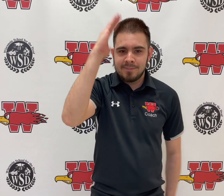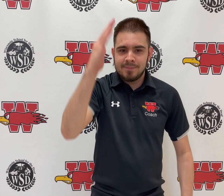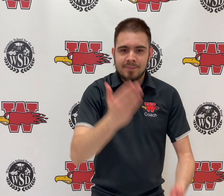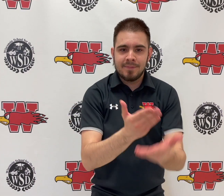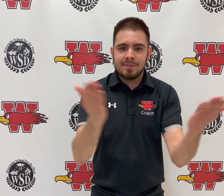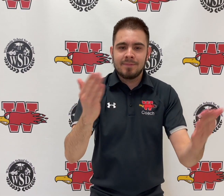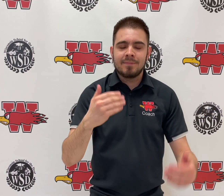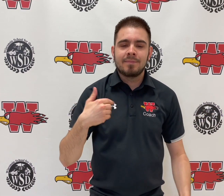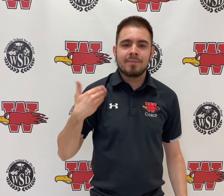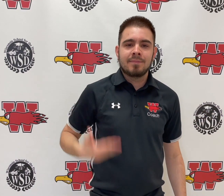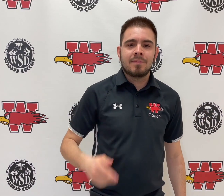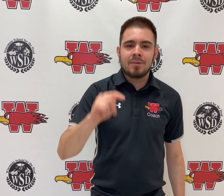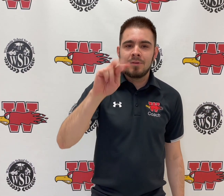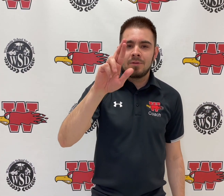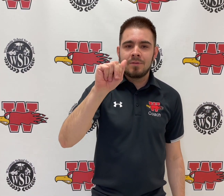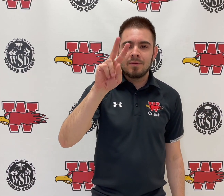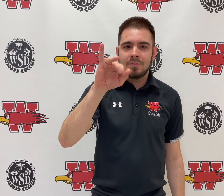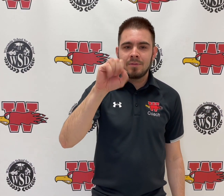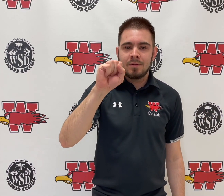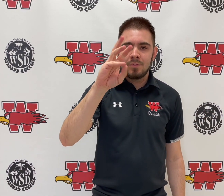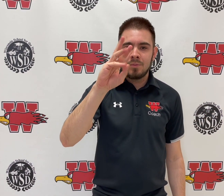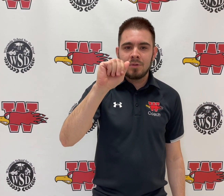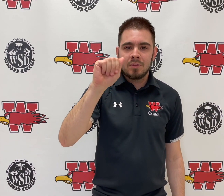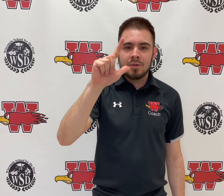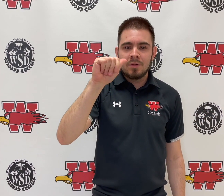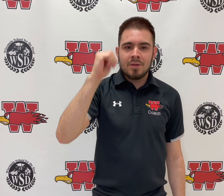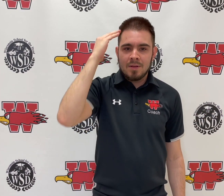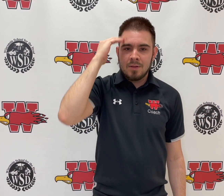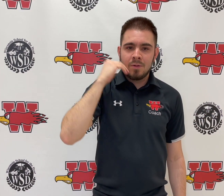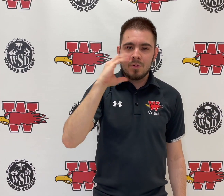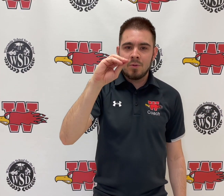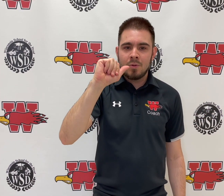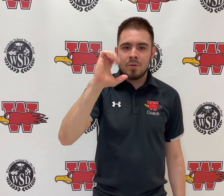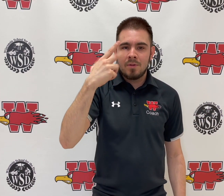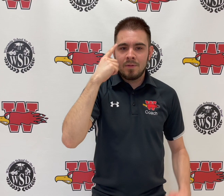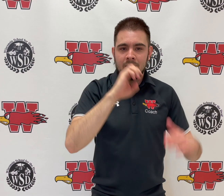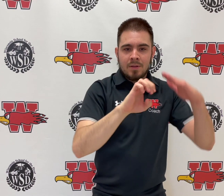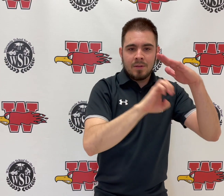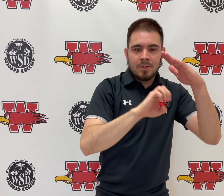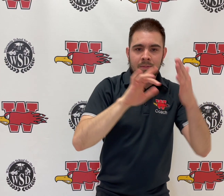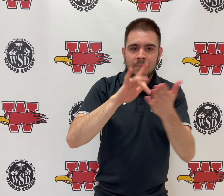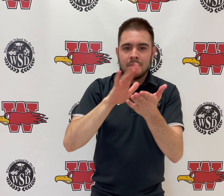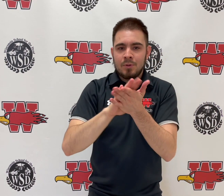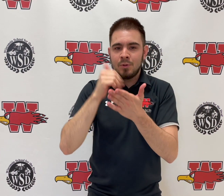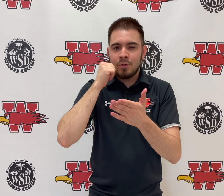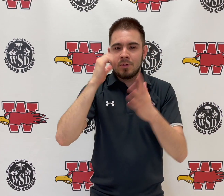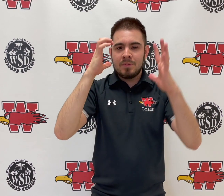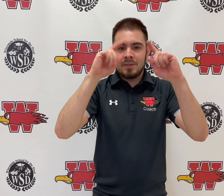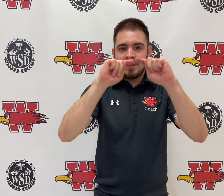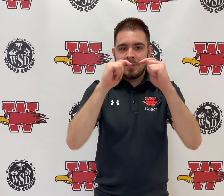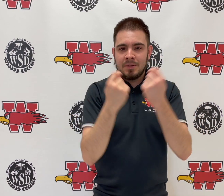Hello everyone. I'm Travis Waala, head coach for elementary/middle school girls basketball team.